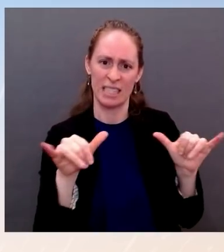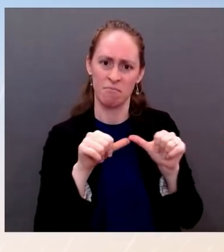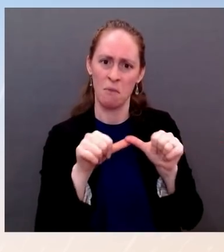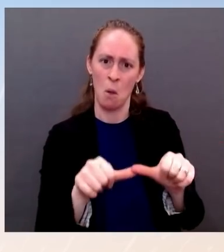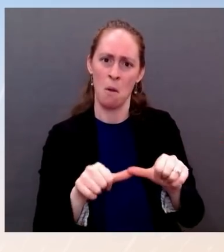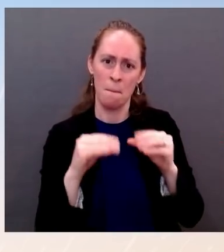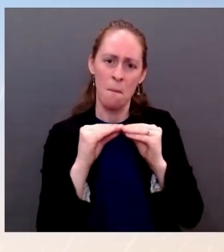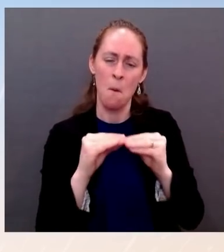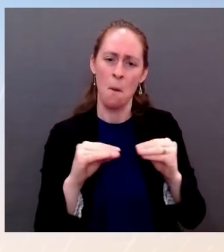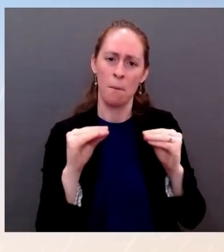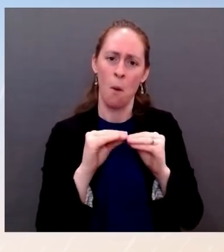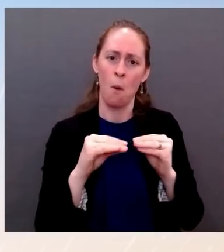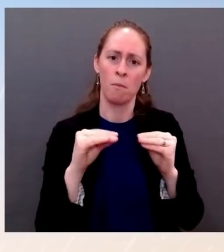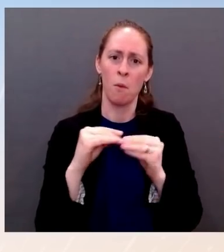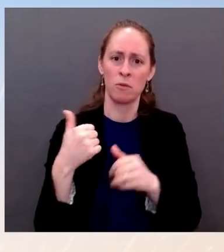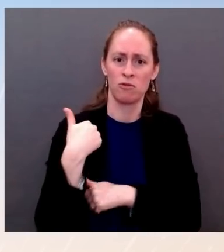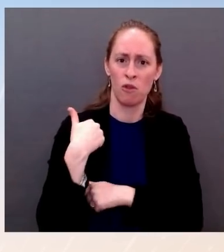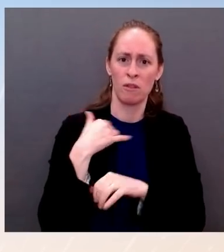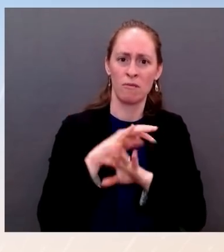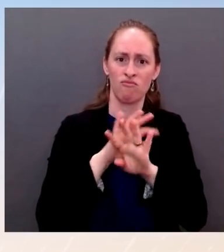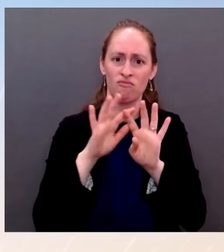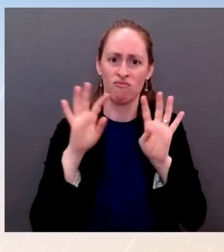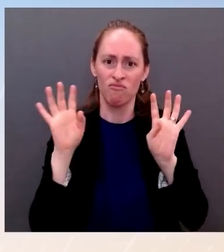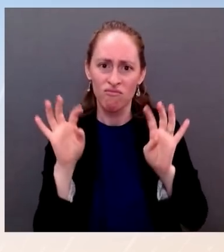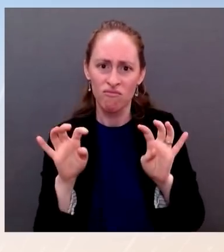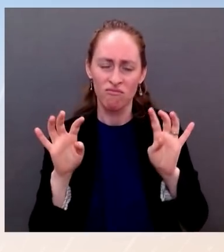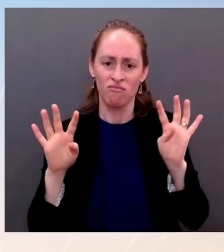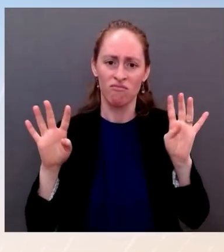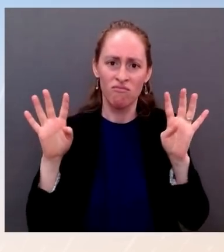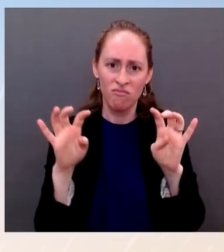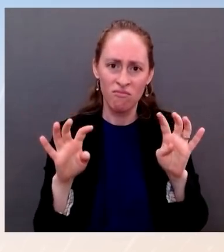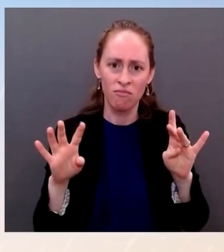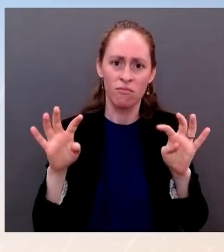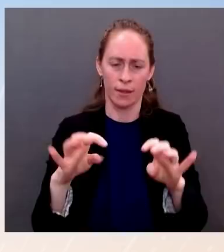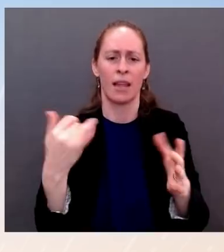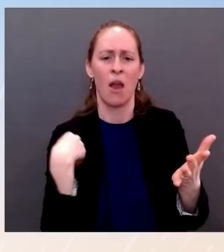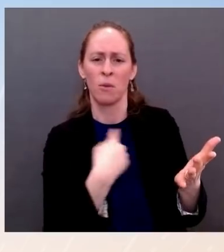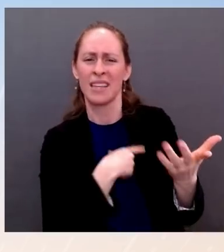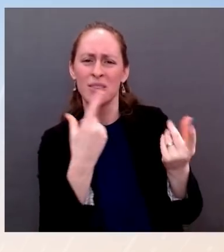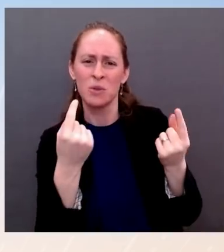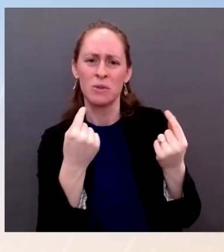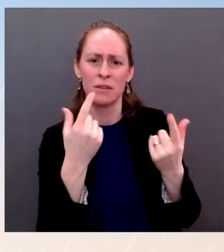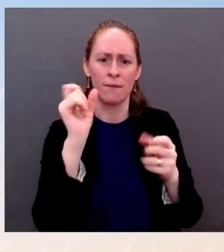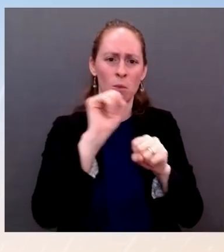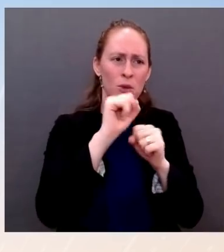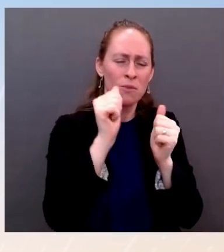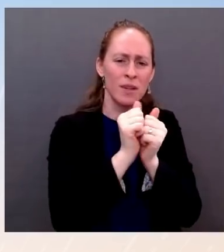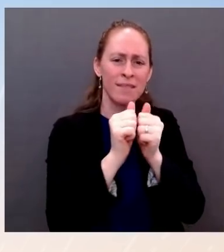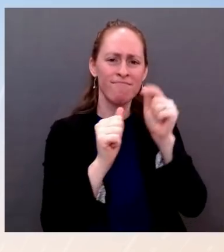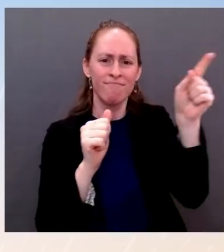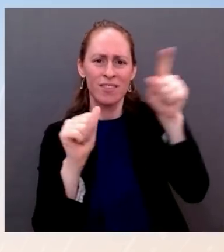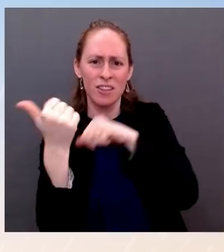And at the same time, we have been extremely forward-leaning in our willingness to engage in diplomacy